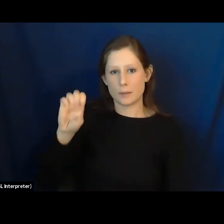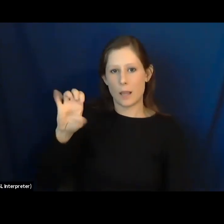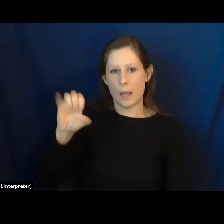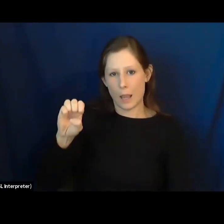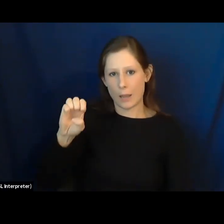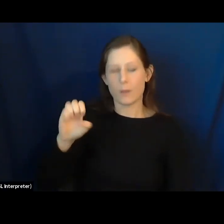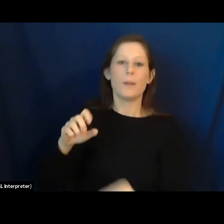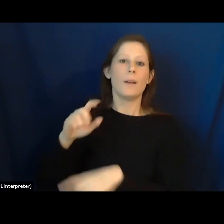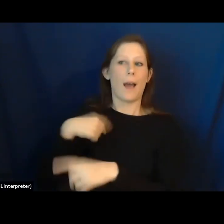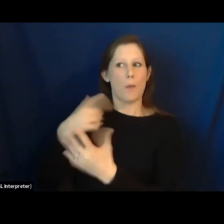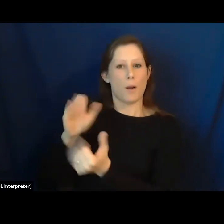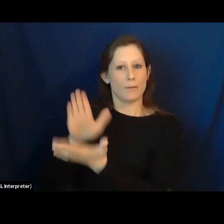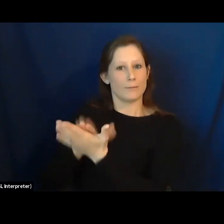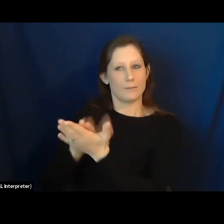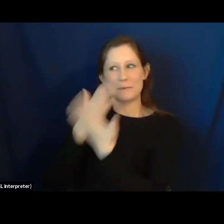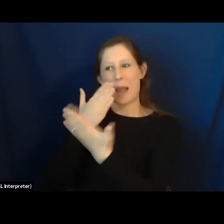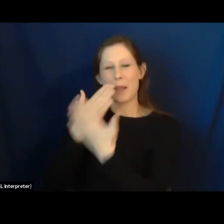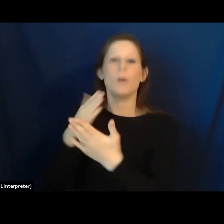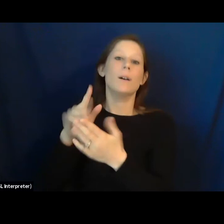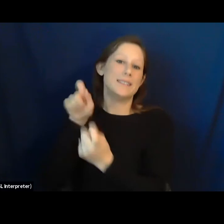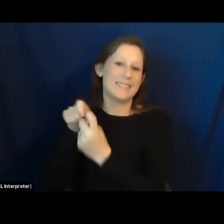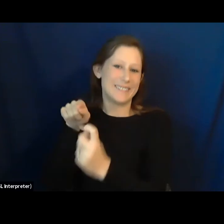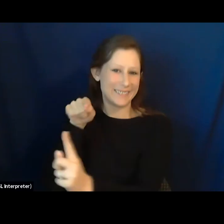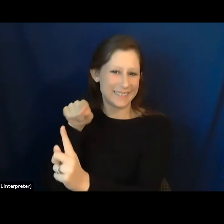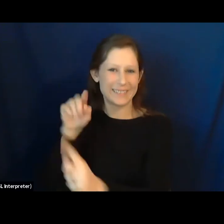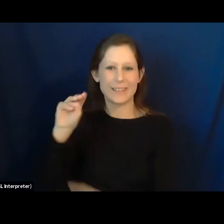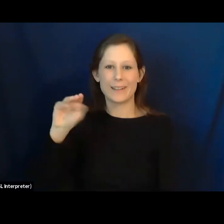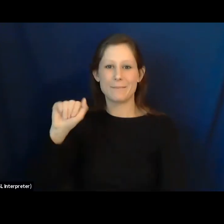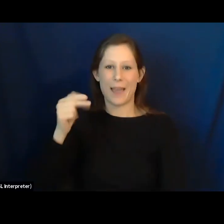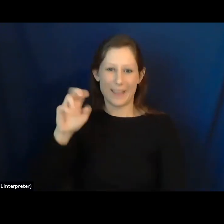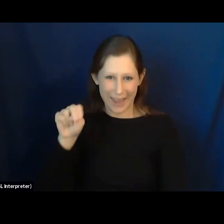who walked a lot of routes with me over the summer and the winter to figure out how we